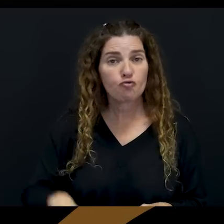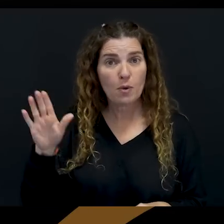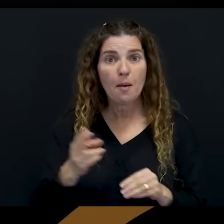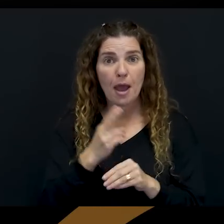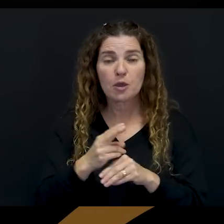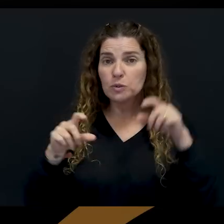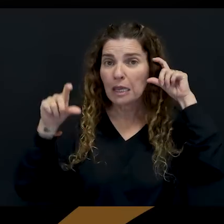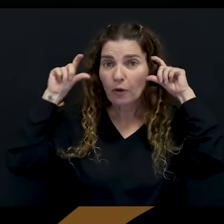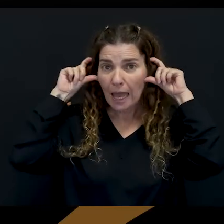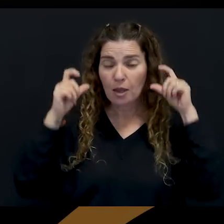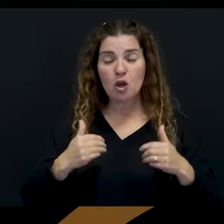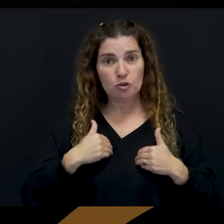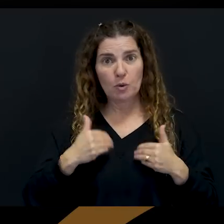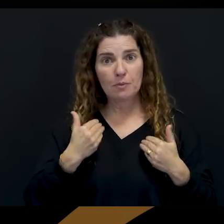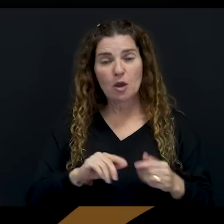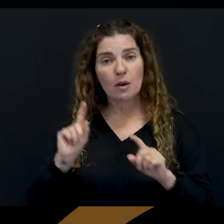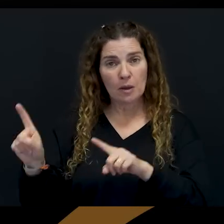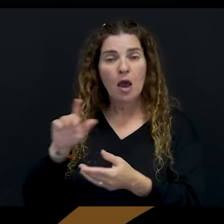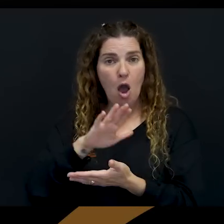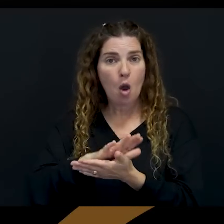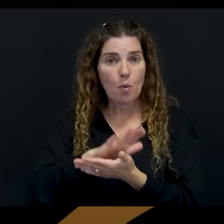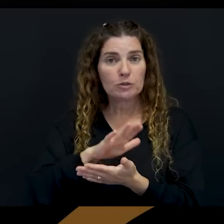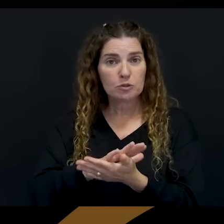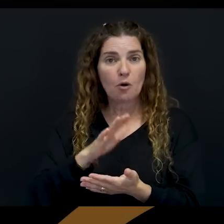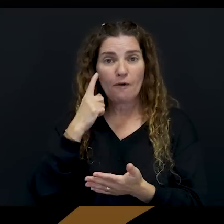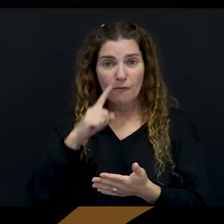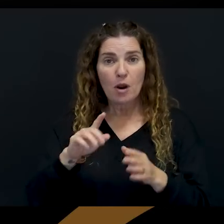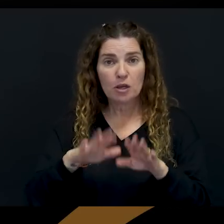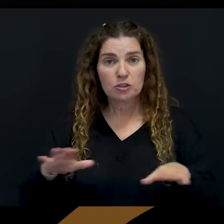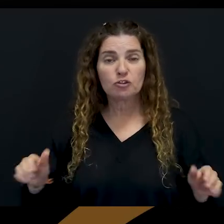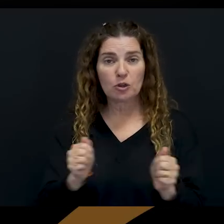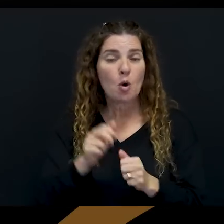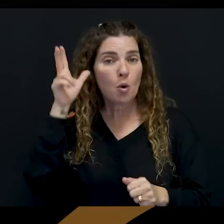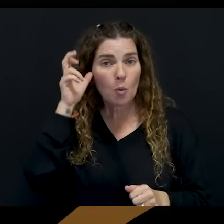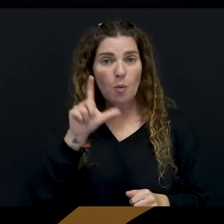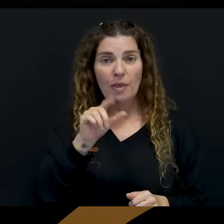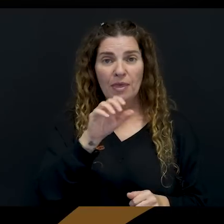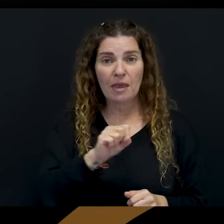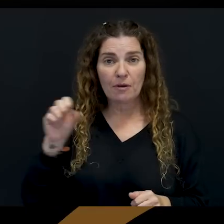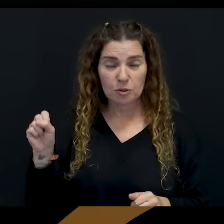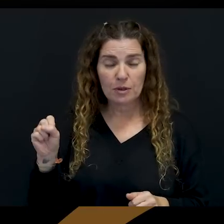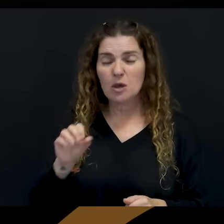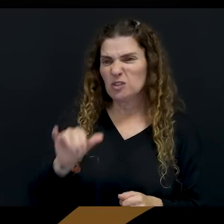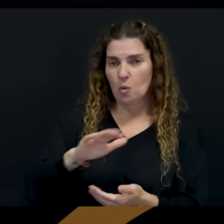And when I was young, I went to a school for children with hearing loss. Now, while I went to this specialized school,